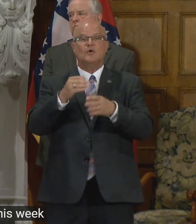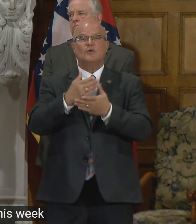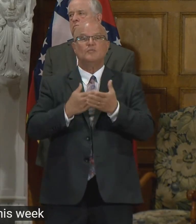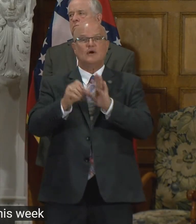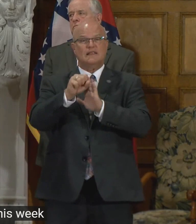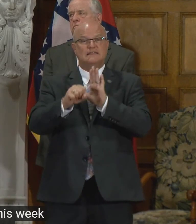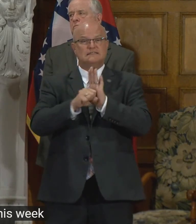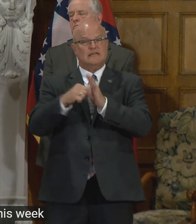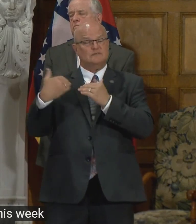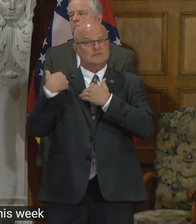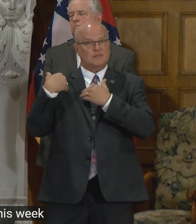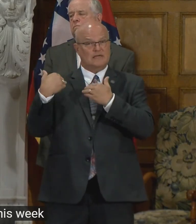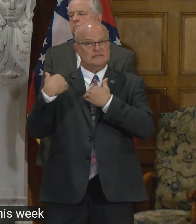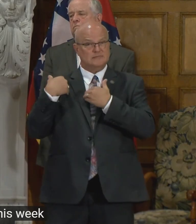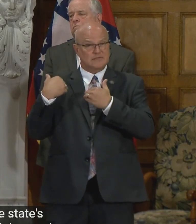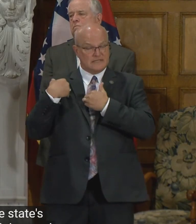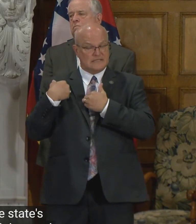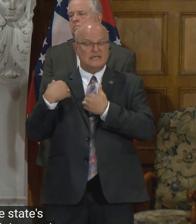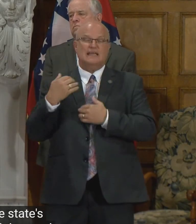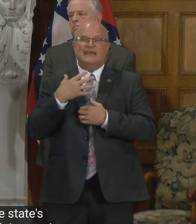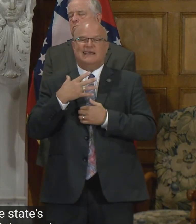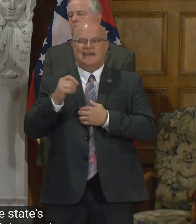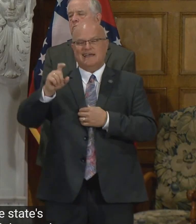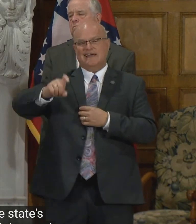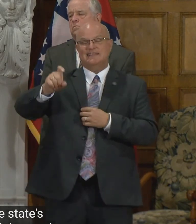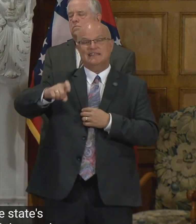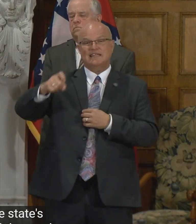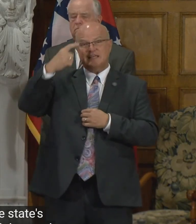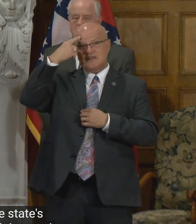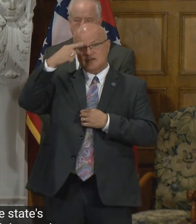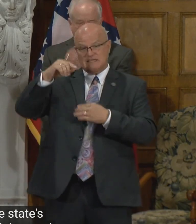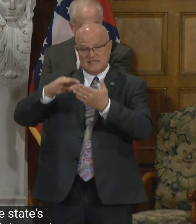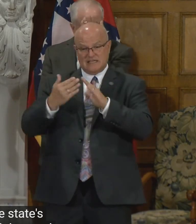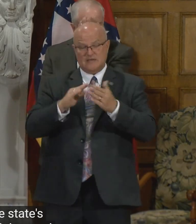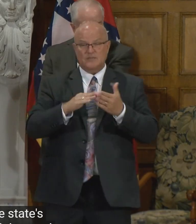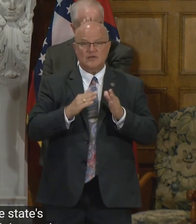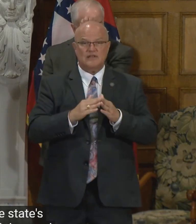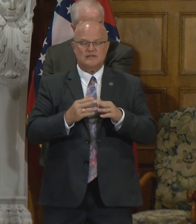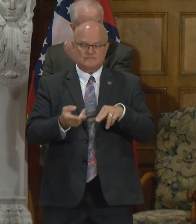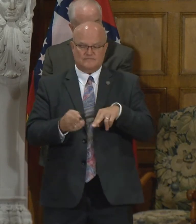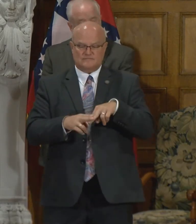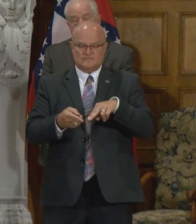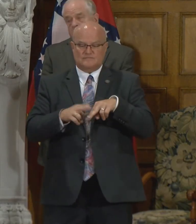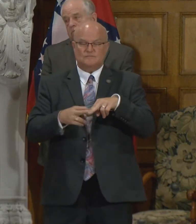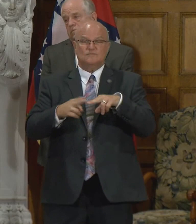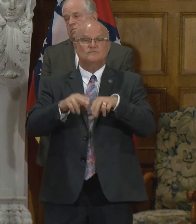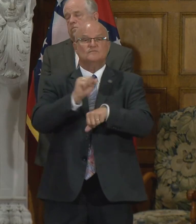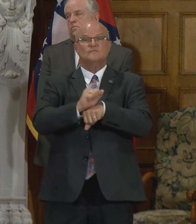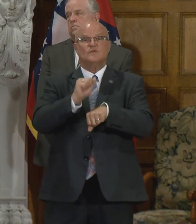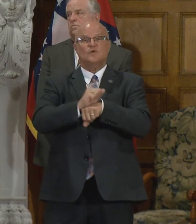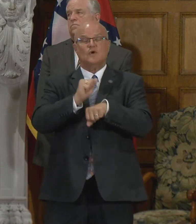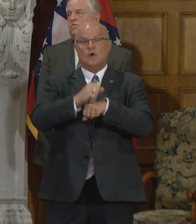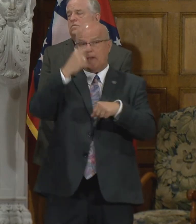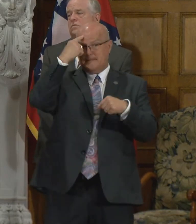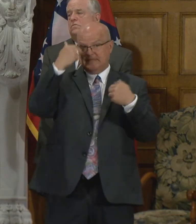of the state's responsibility and and the need in our communities. We've increased our efforts and mental health,